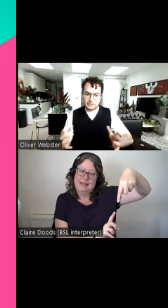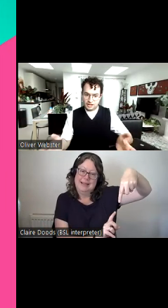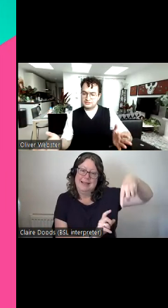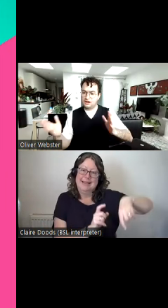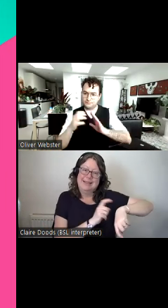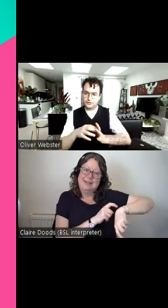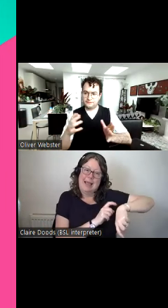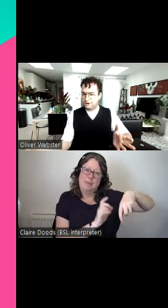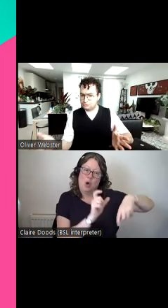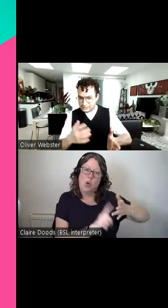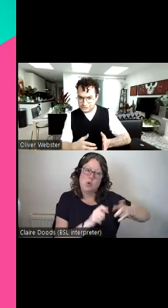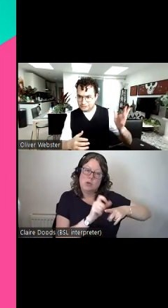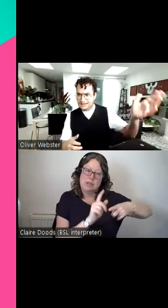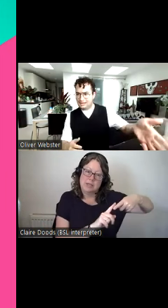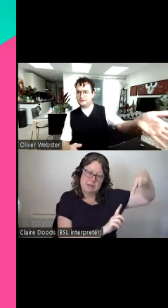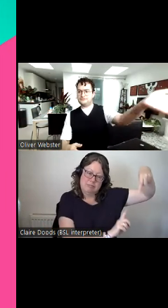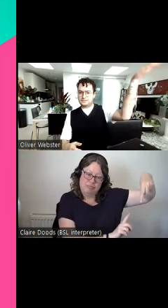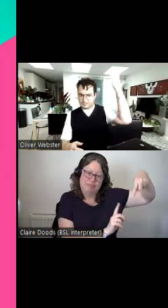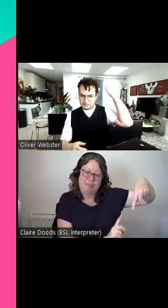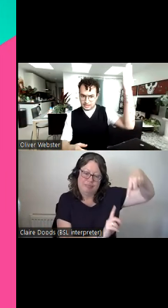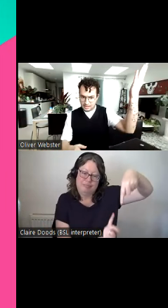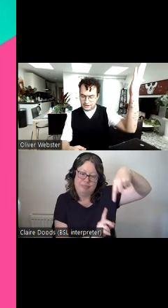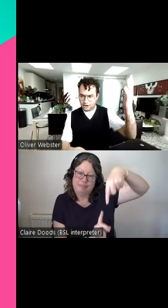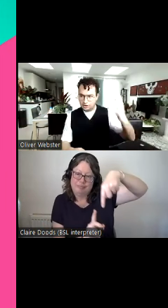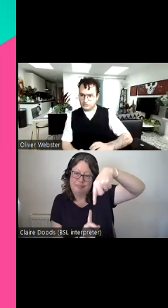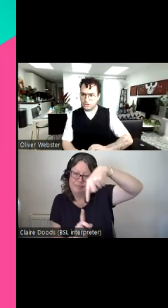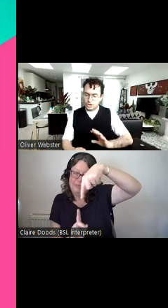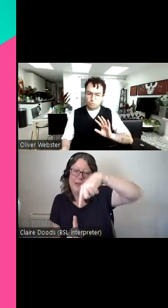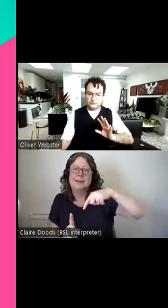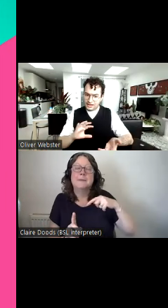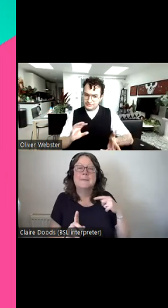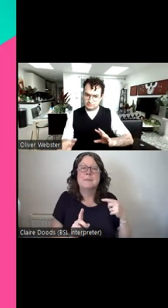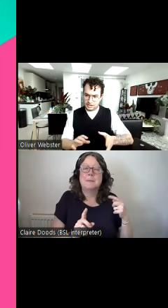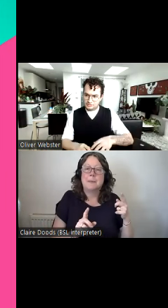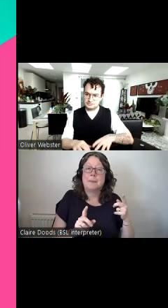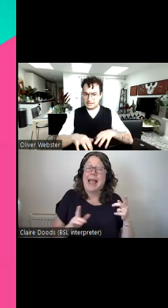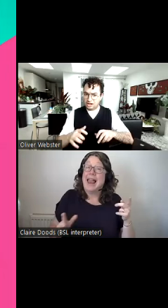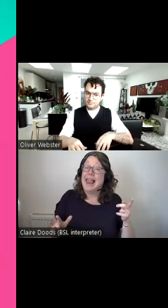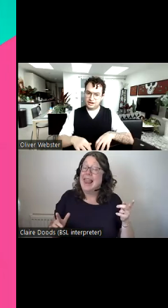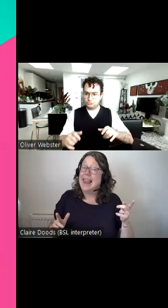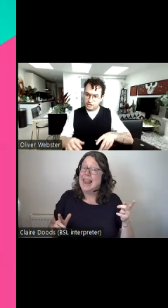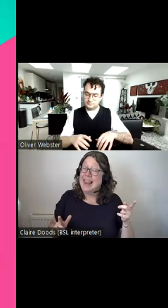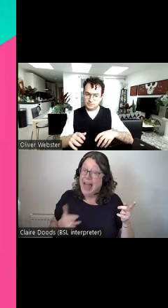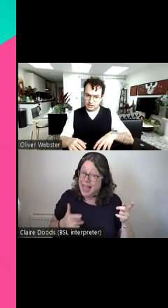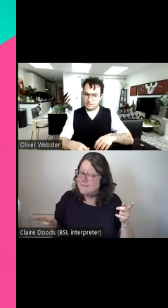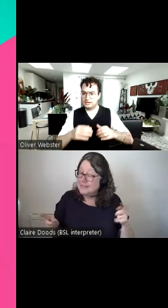The lines are broken very strategically, as we discussed earlier. With live subtitles, they're typed out word by word